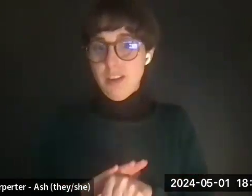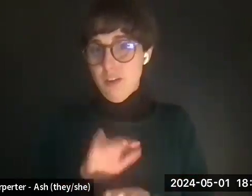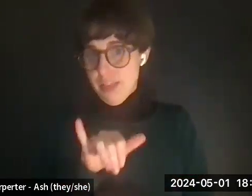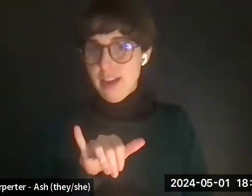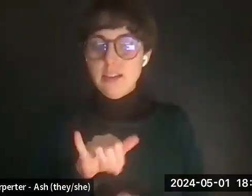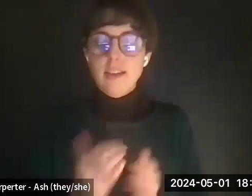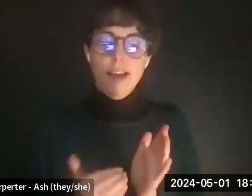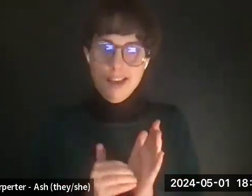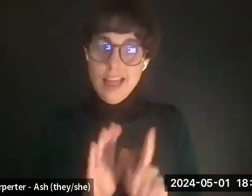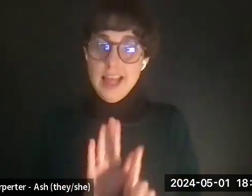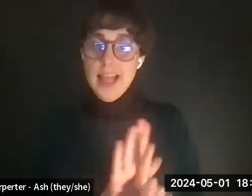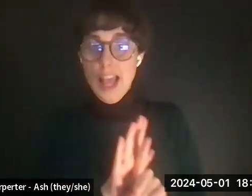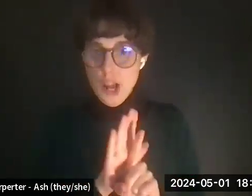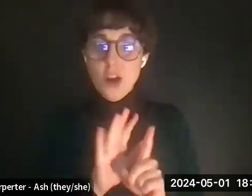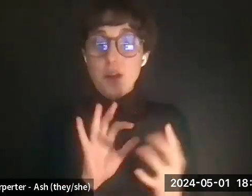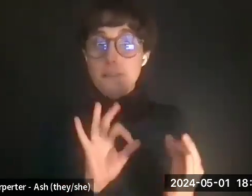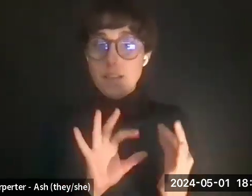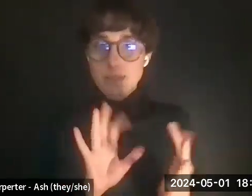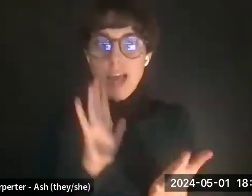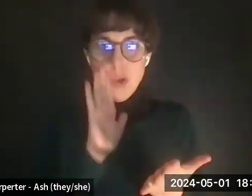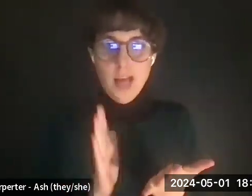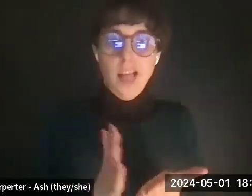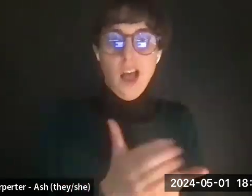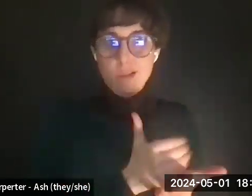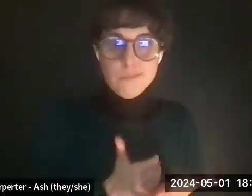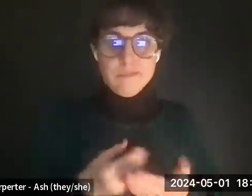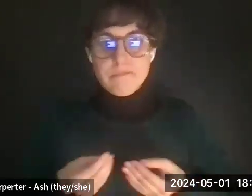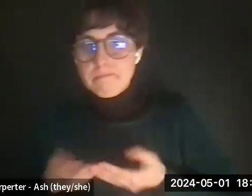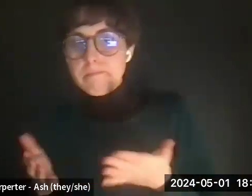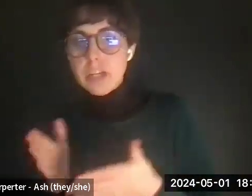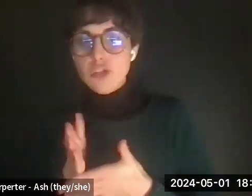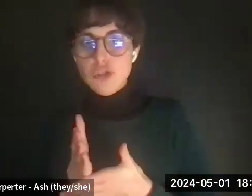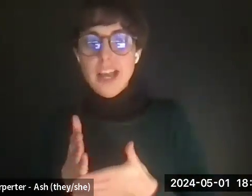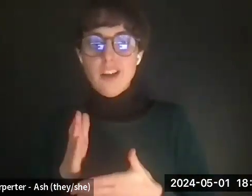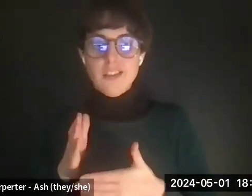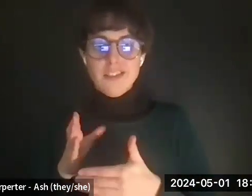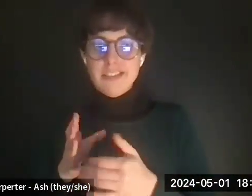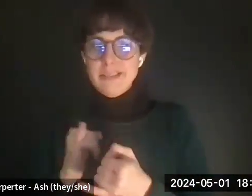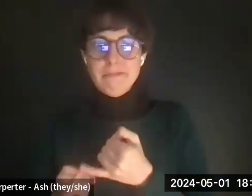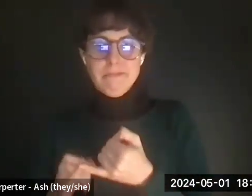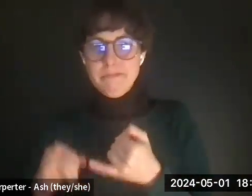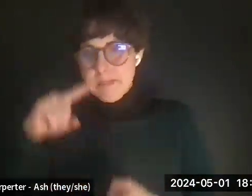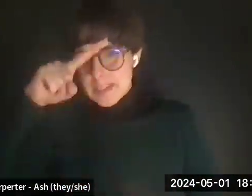to be shared towards the end of the summer. So signing up via gov delivery, especially